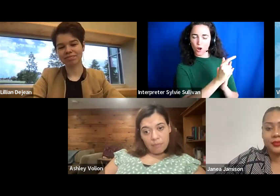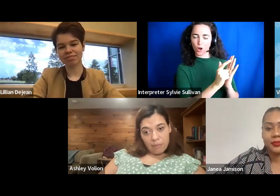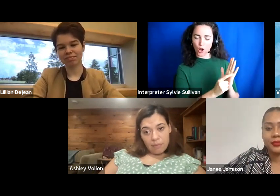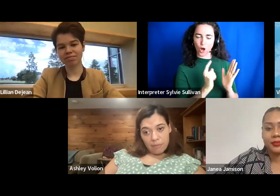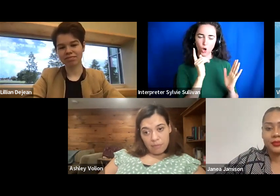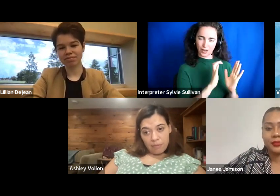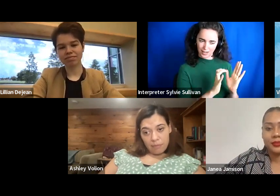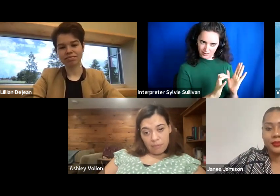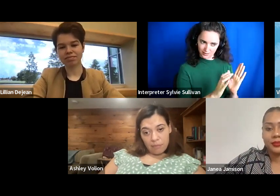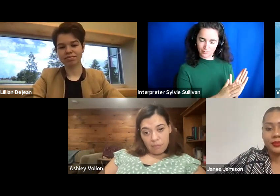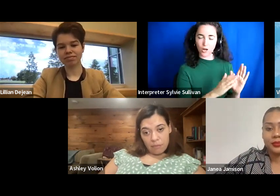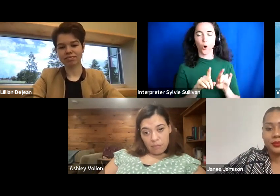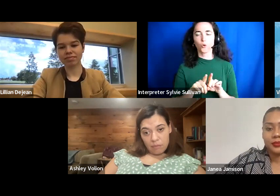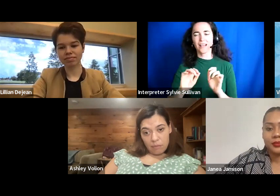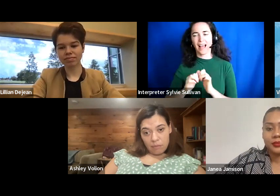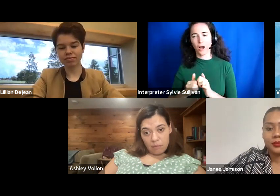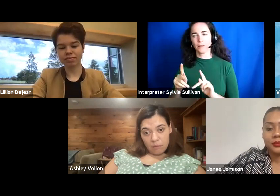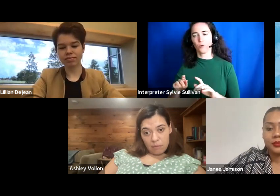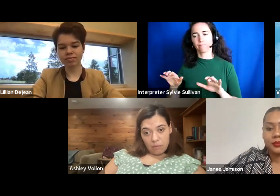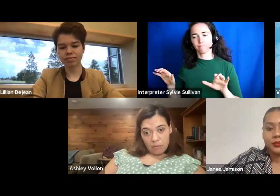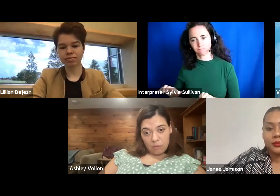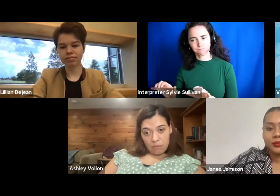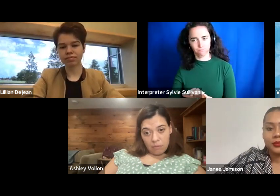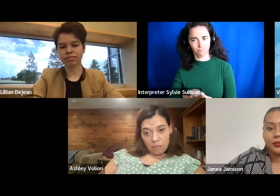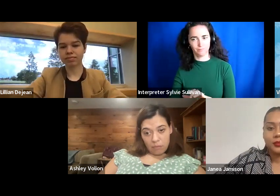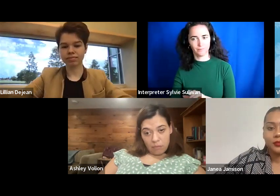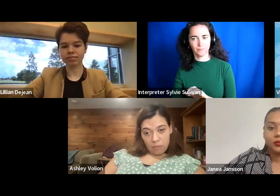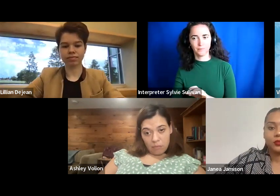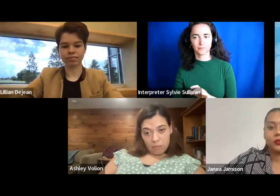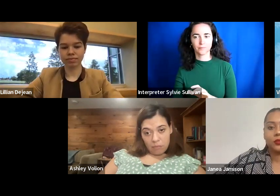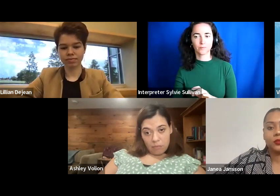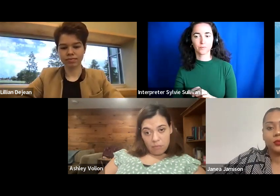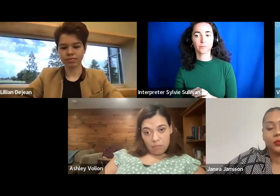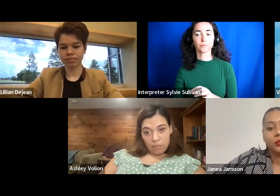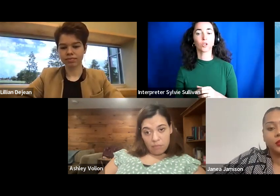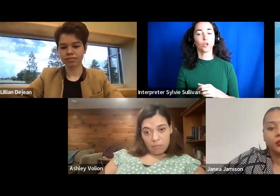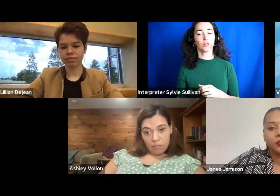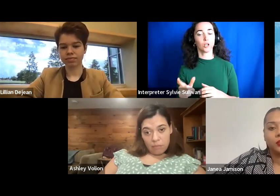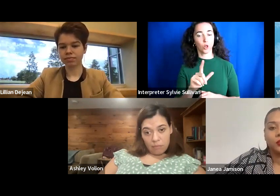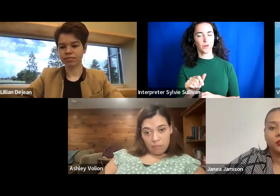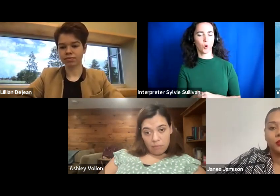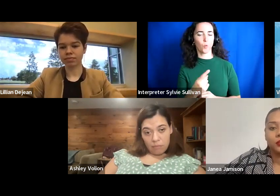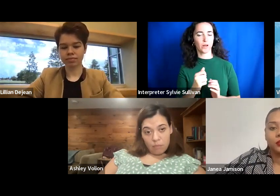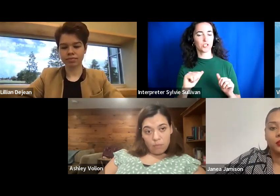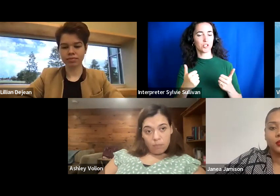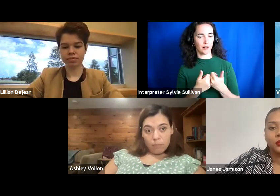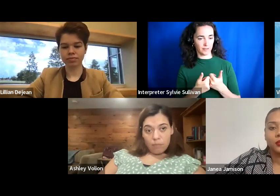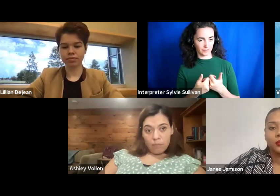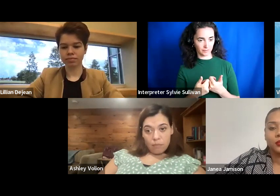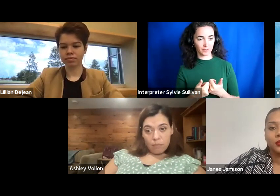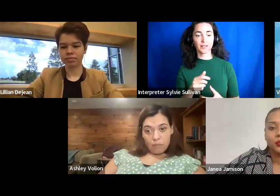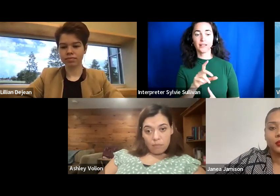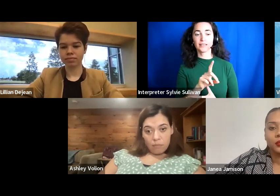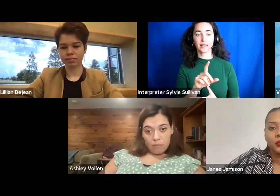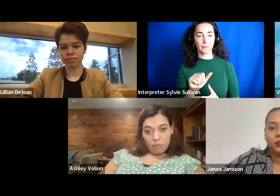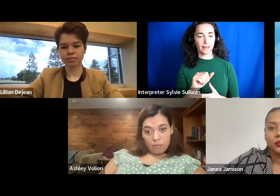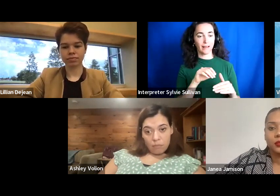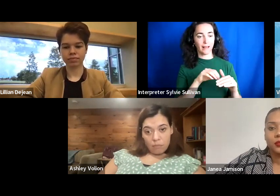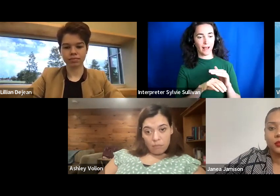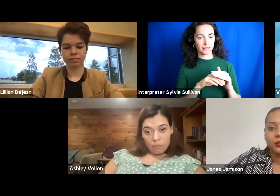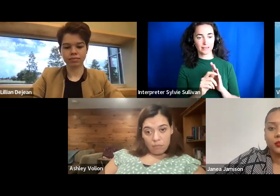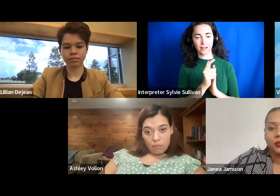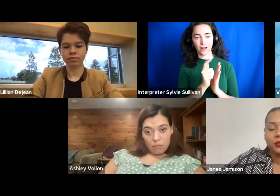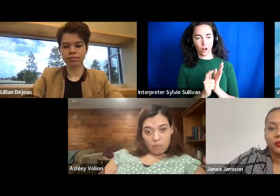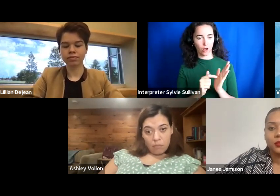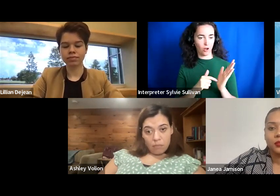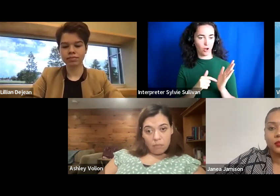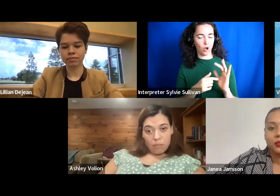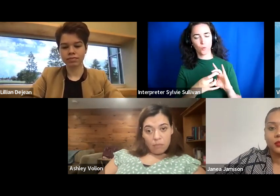But then, how it's also executed or a bronze. to effect. and I think one of the challenges in Louisiana is where disability access, laws are in relation to voting.